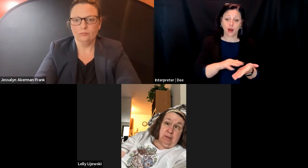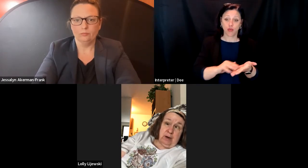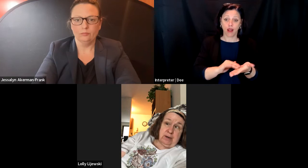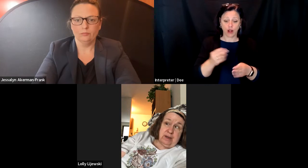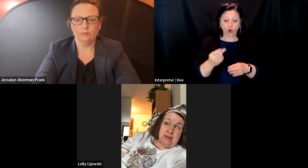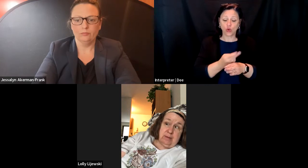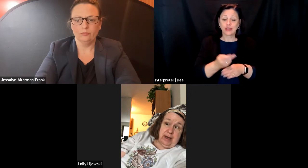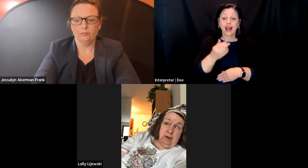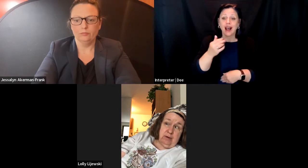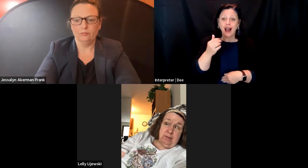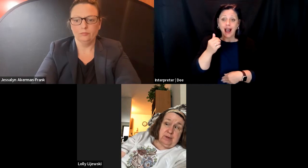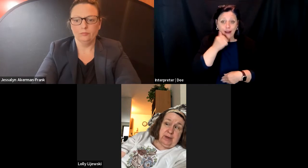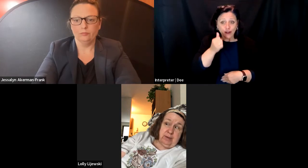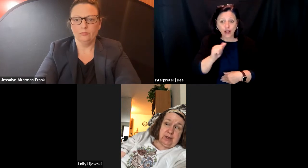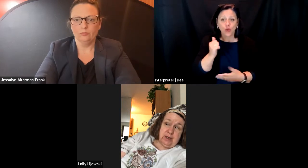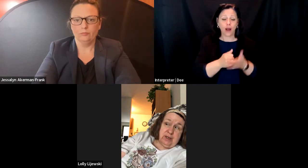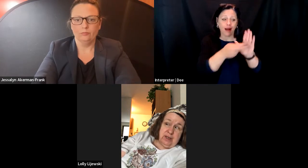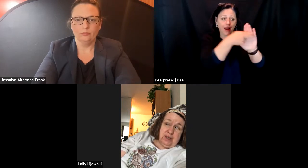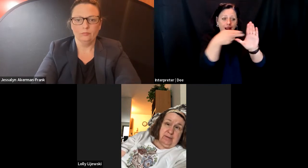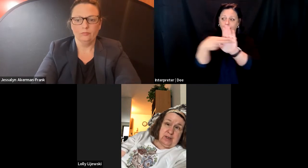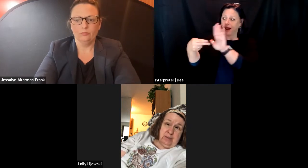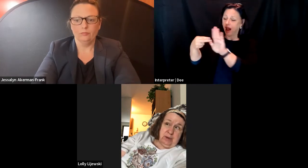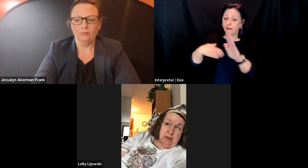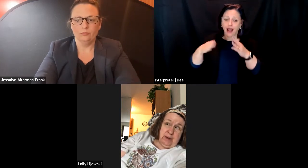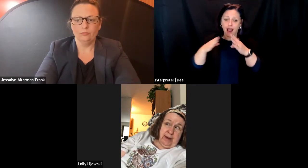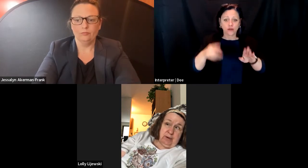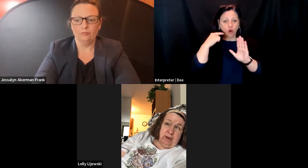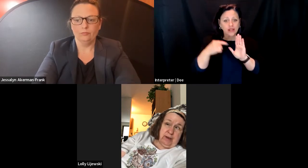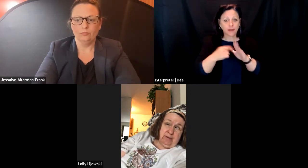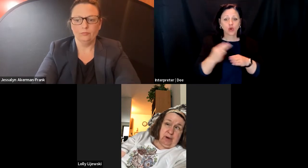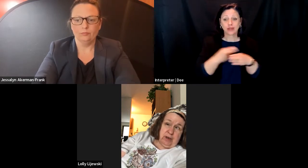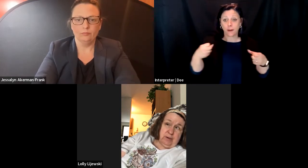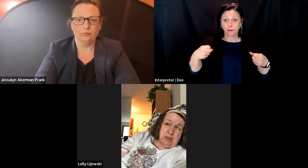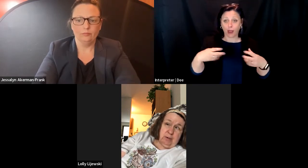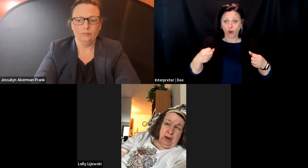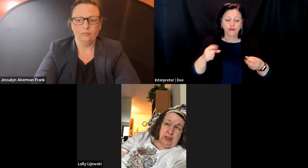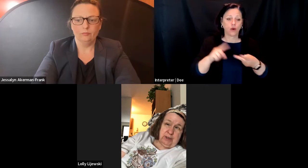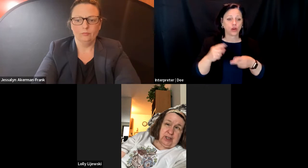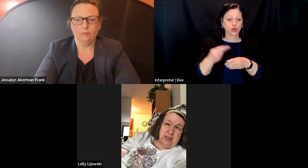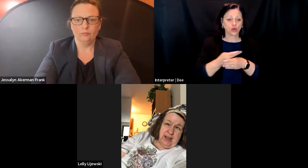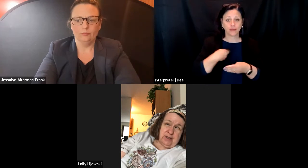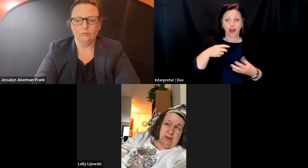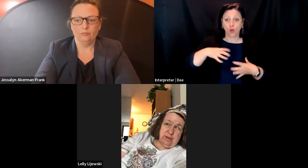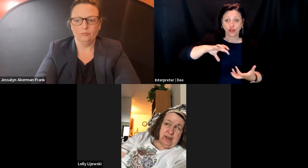And as I mentioned earlier, I do read Braille.